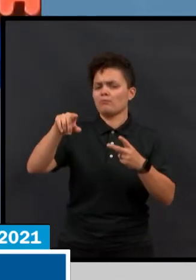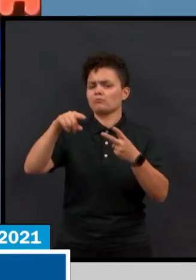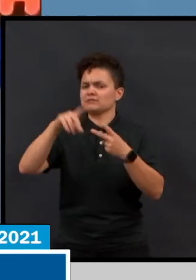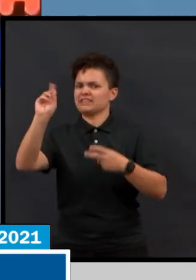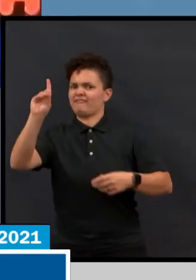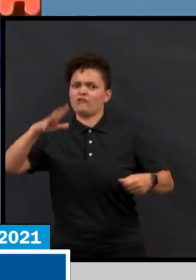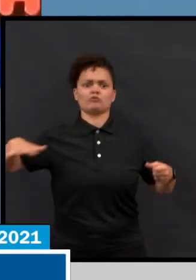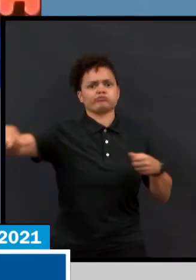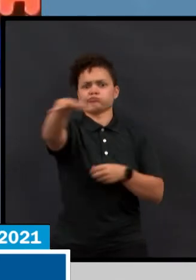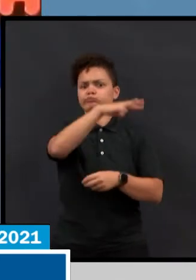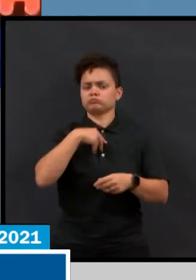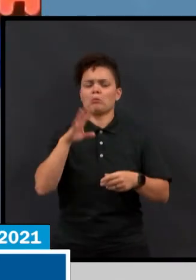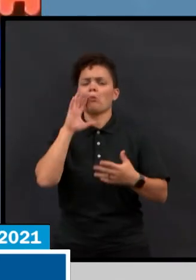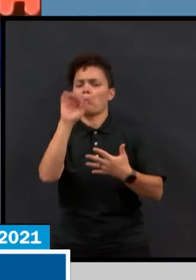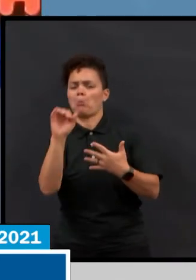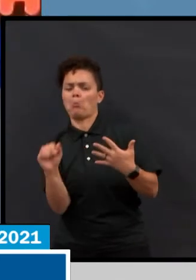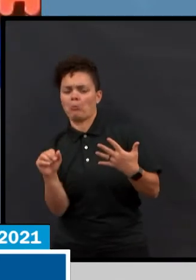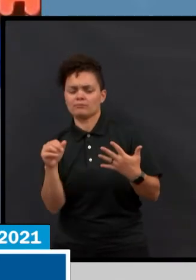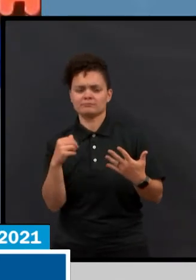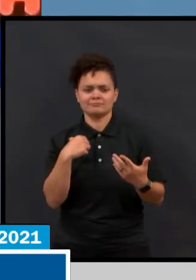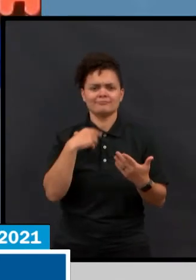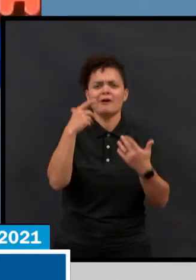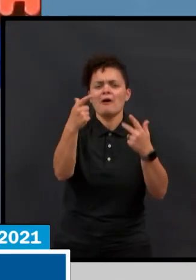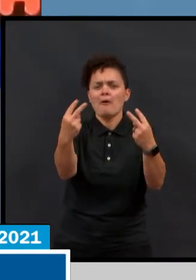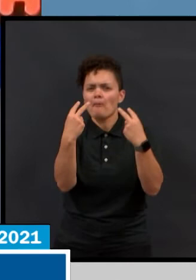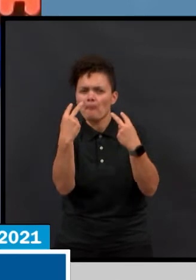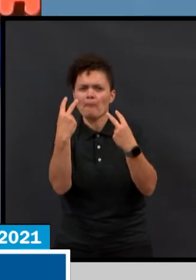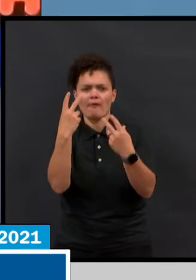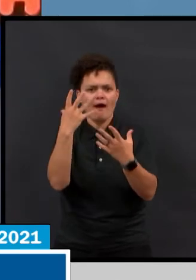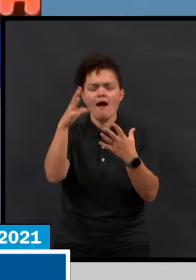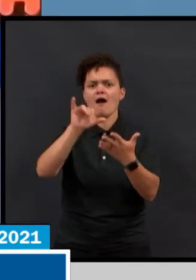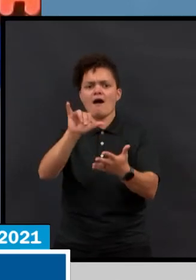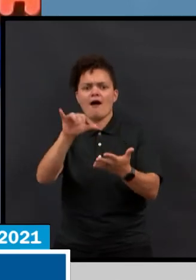participates in first thing i'd like to talk about is happening in the district and that is tomorrow